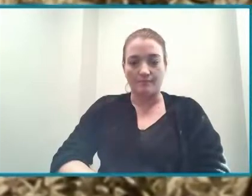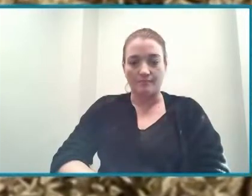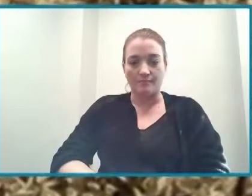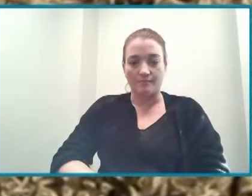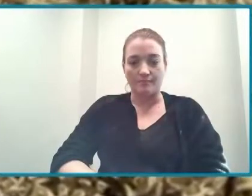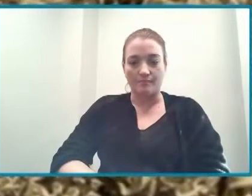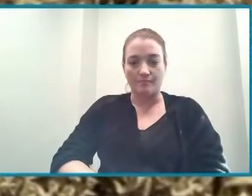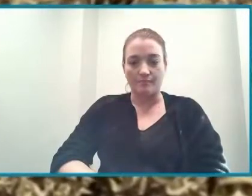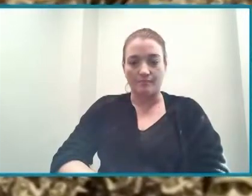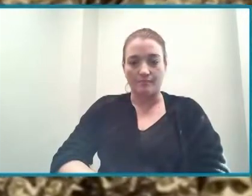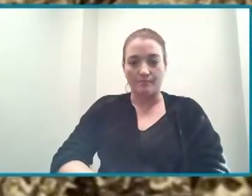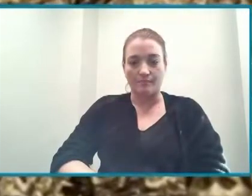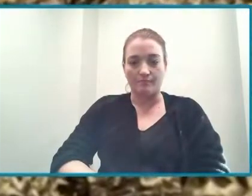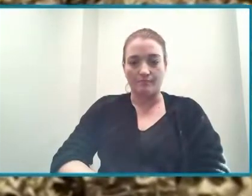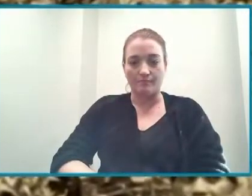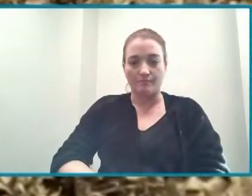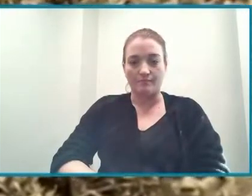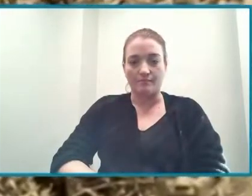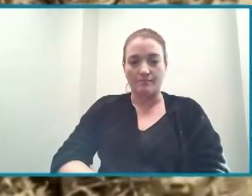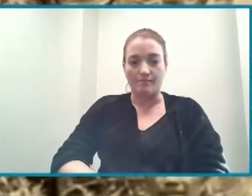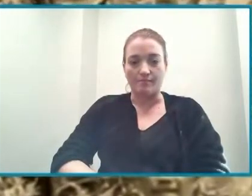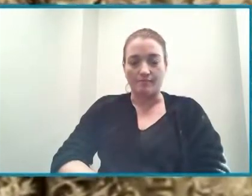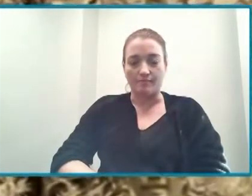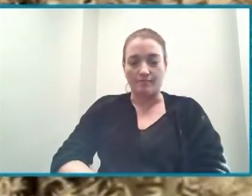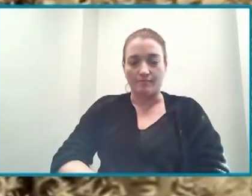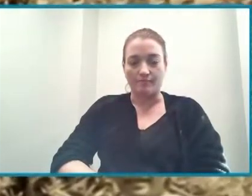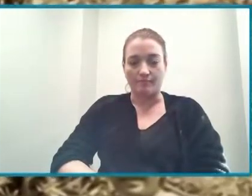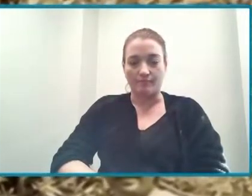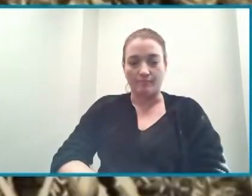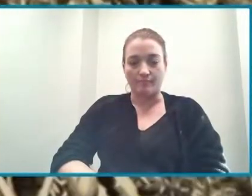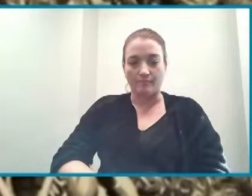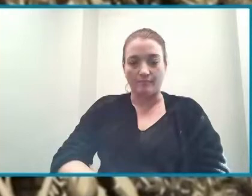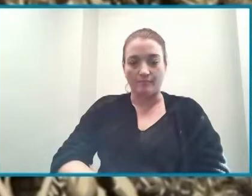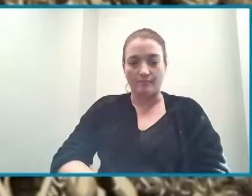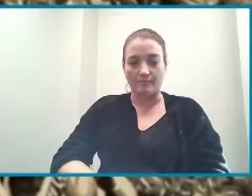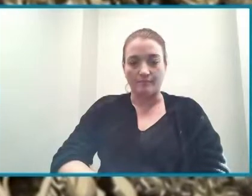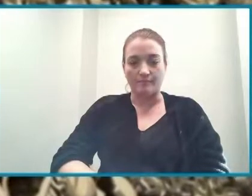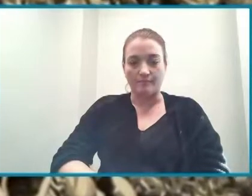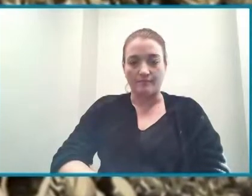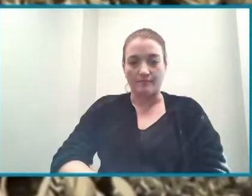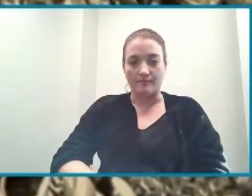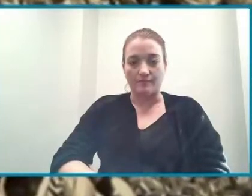way back then when the islands was not introduced to the Western world, yet.